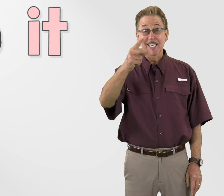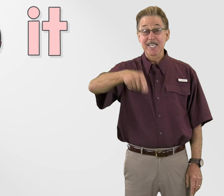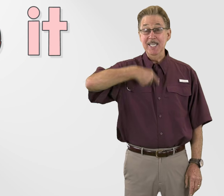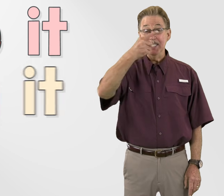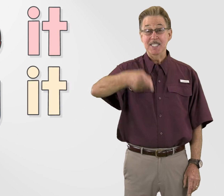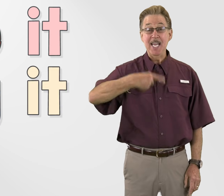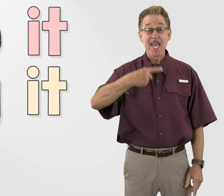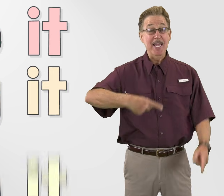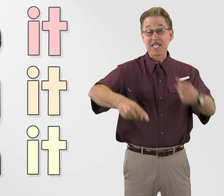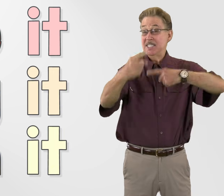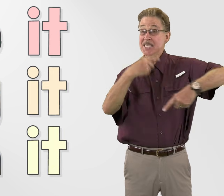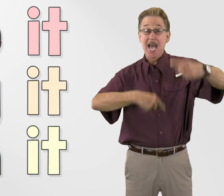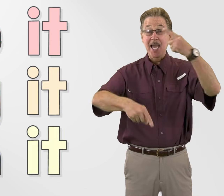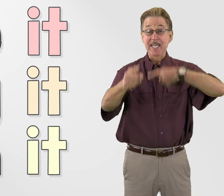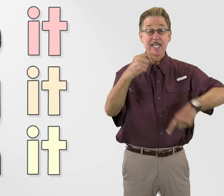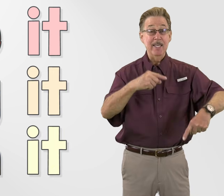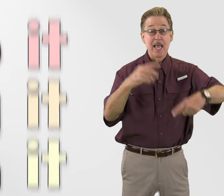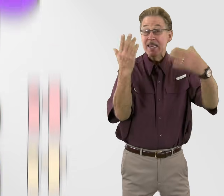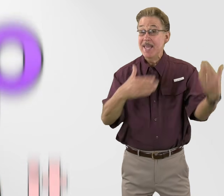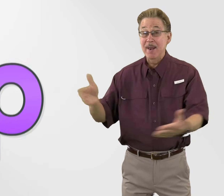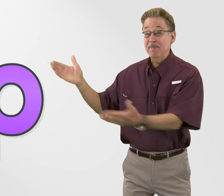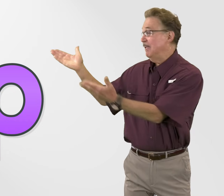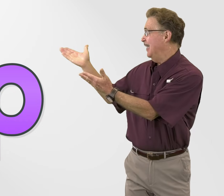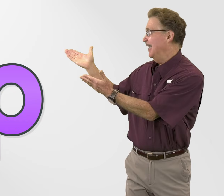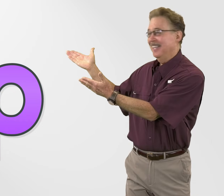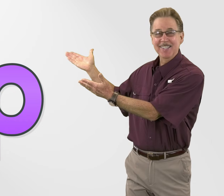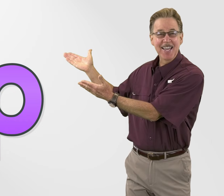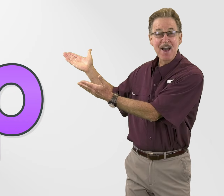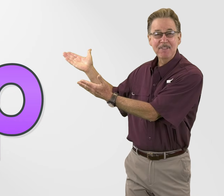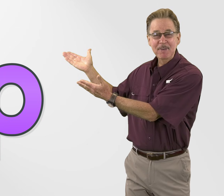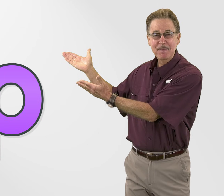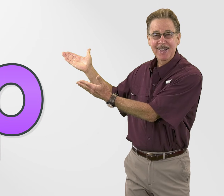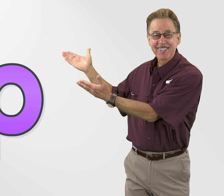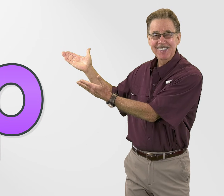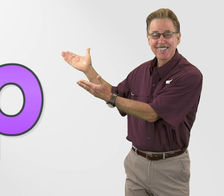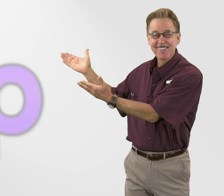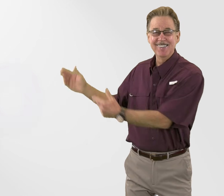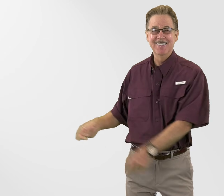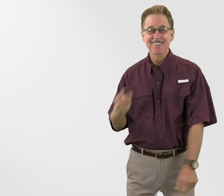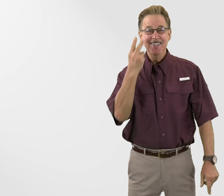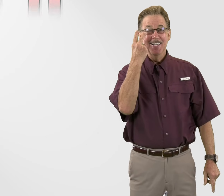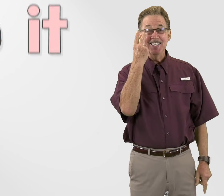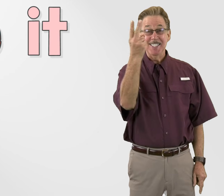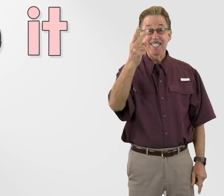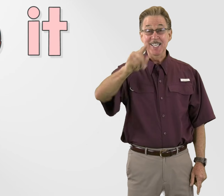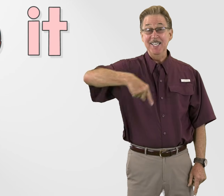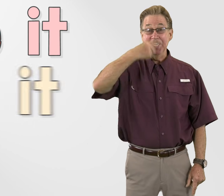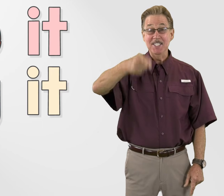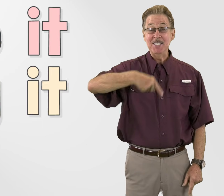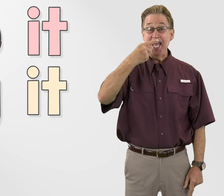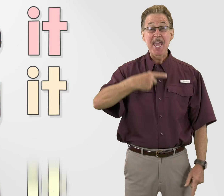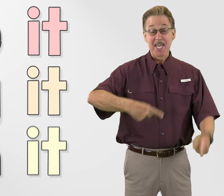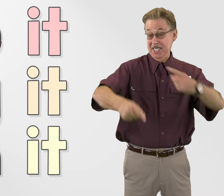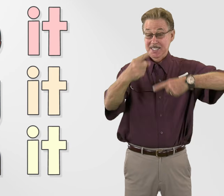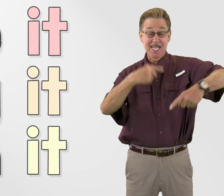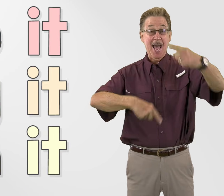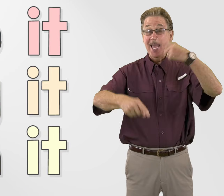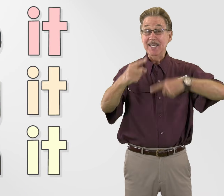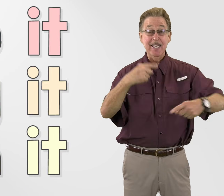See it, Say it, Sign it Letter P p in the alphabet See it, Say it Sign it